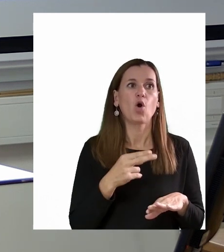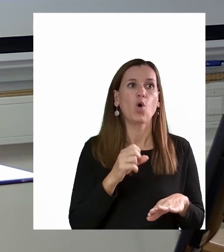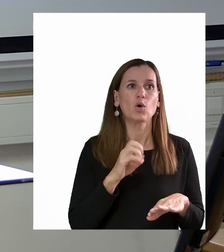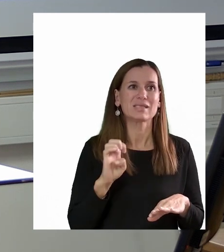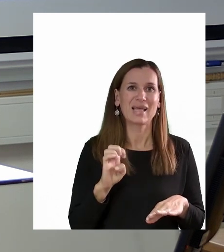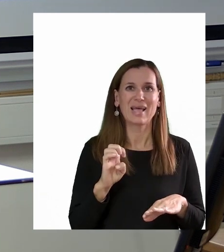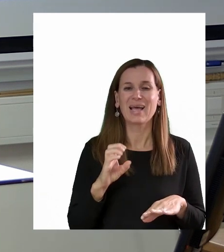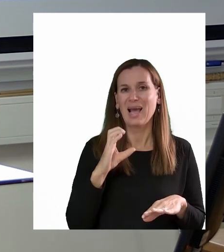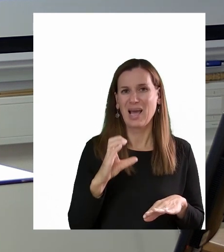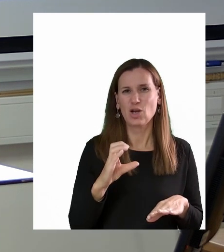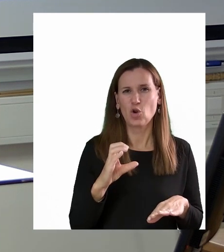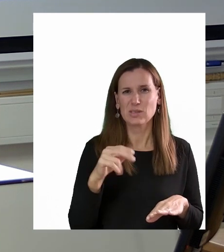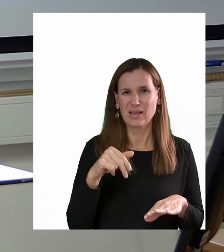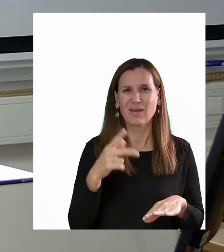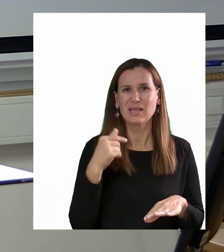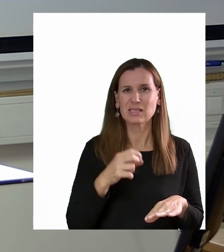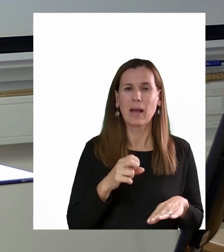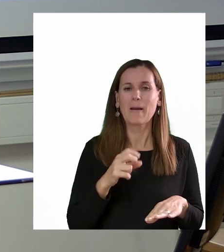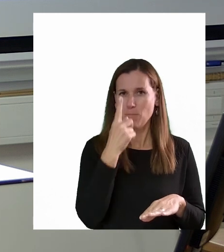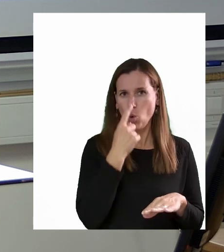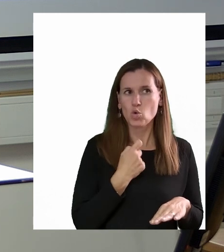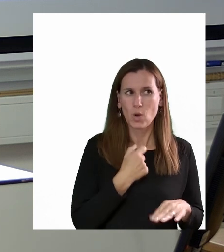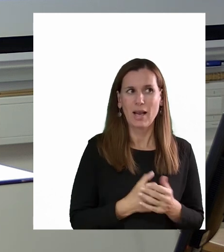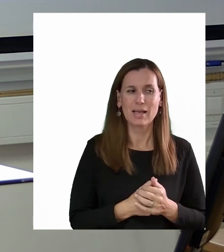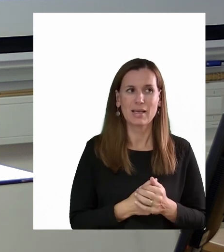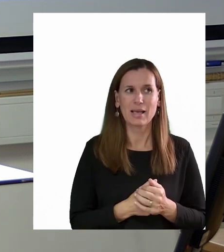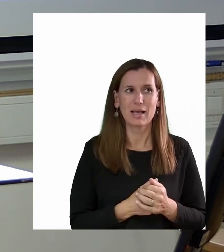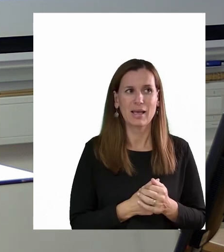from Rusofona from Portugal. He and his collaborators